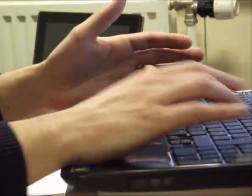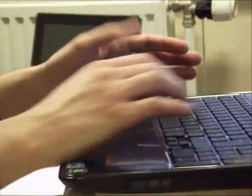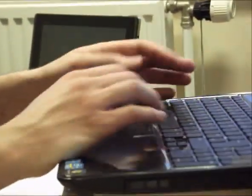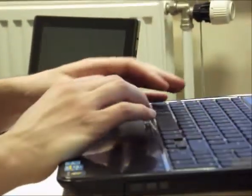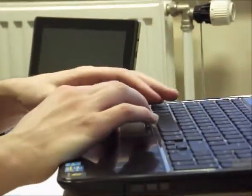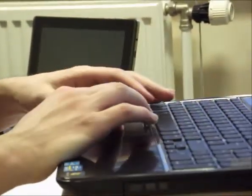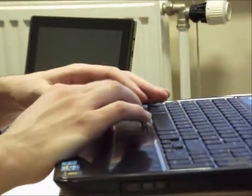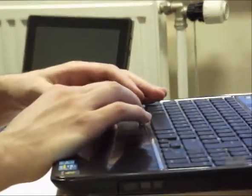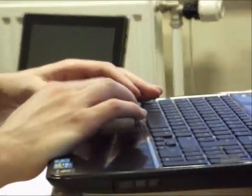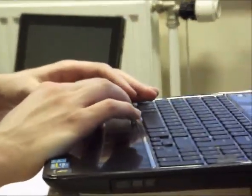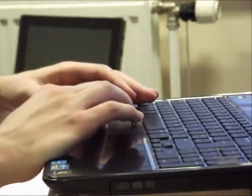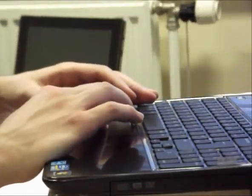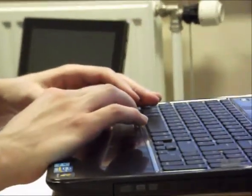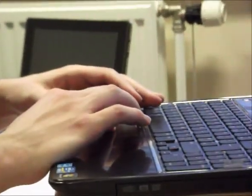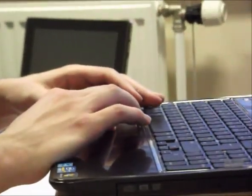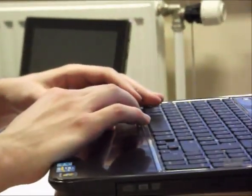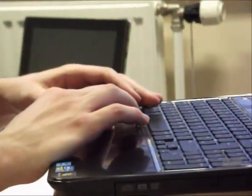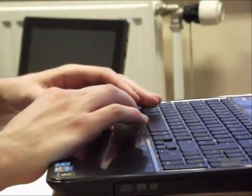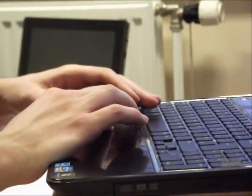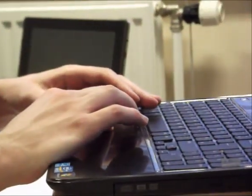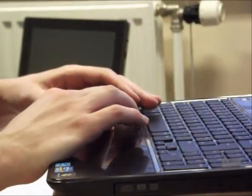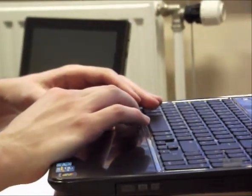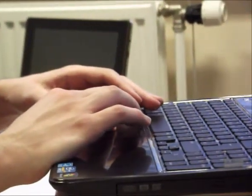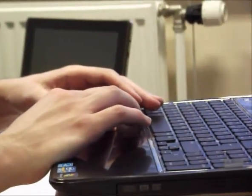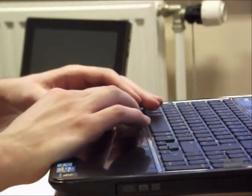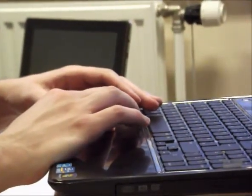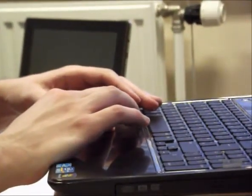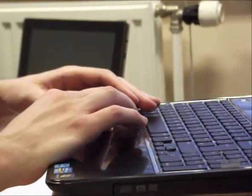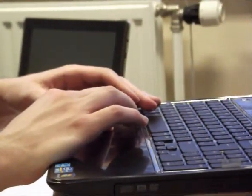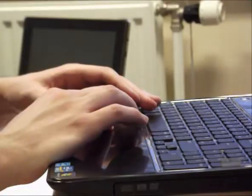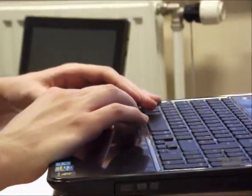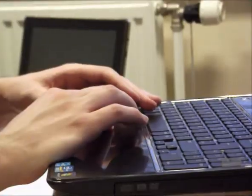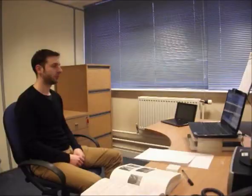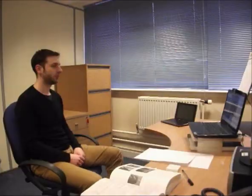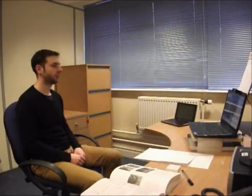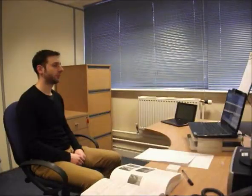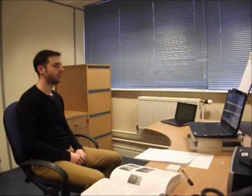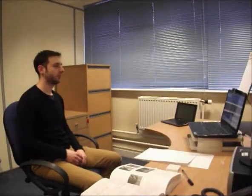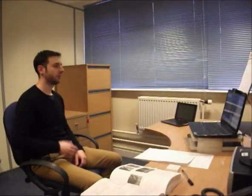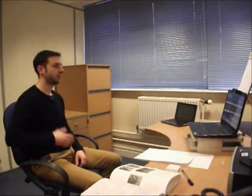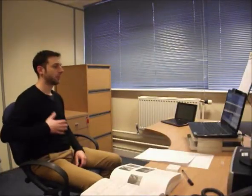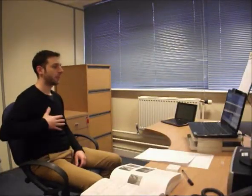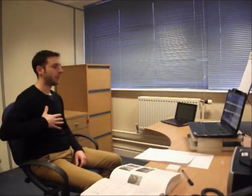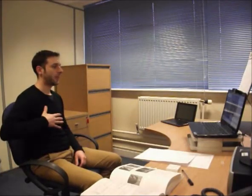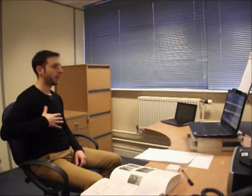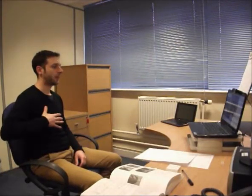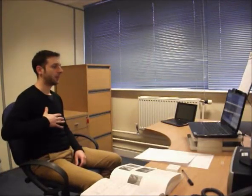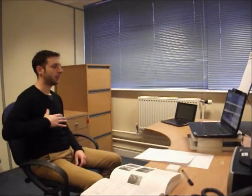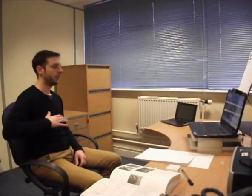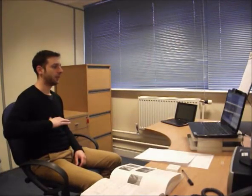if someone wants to say in sign language (for instance in British Sign Language) that they